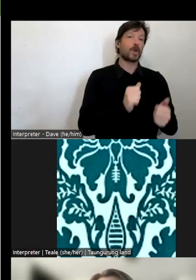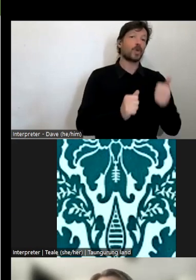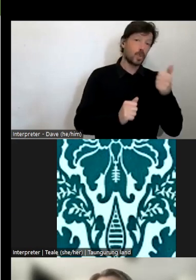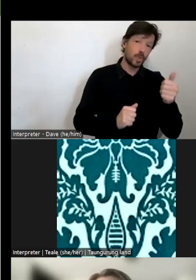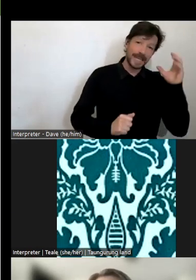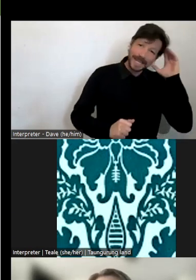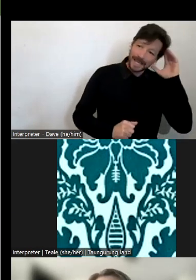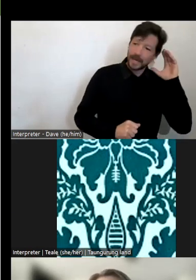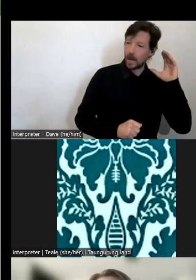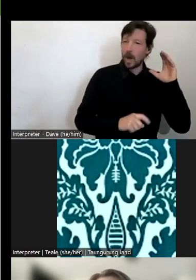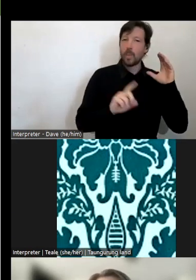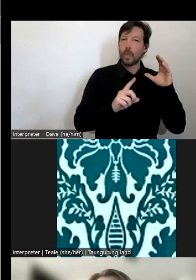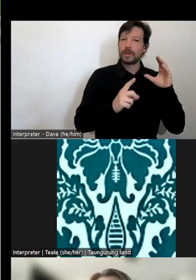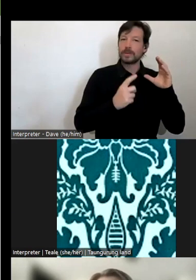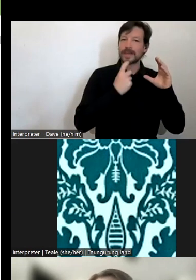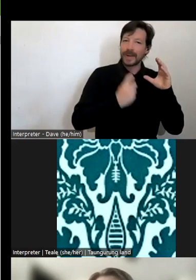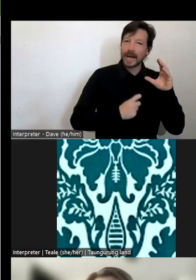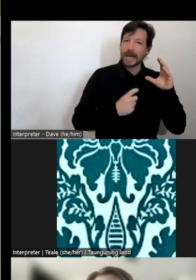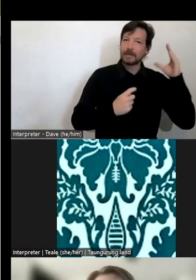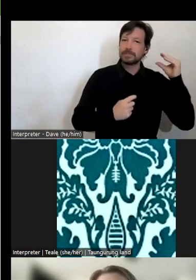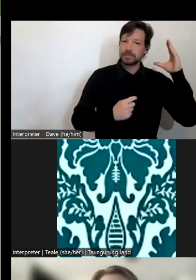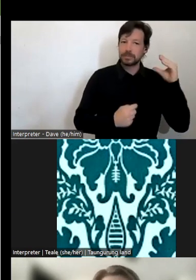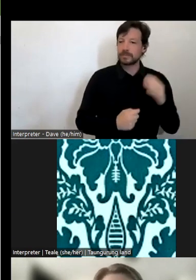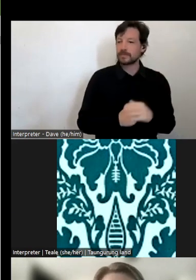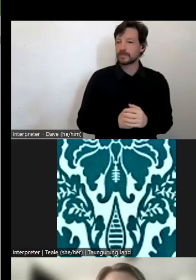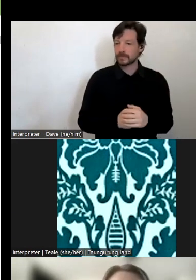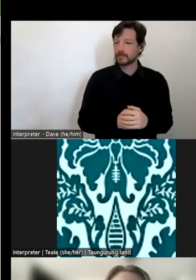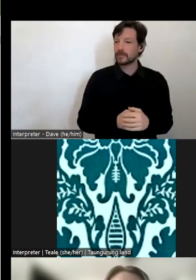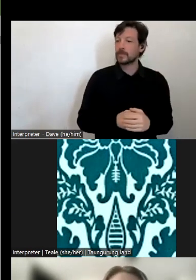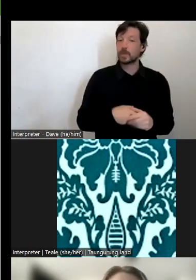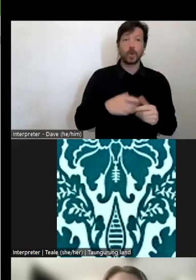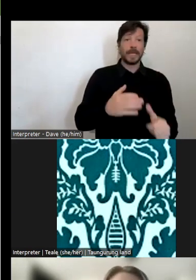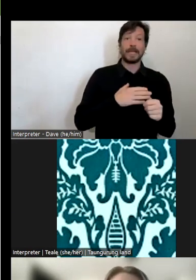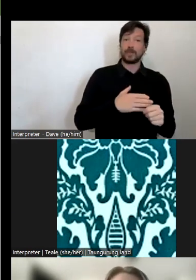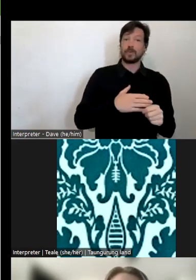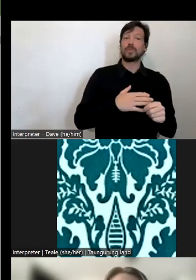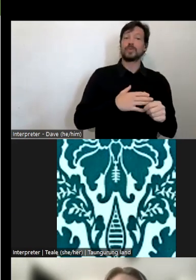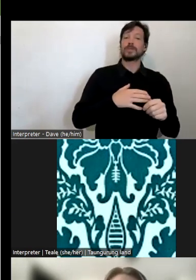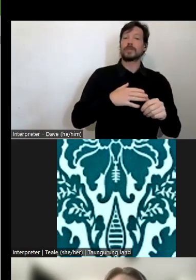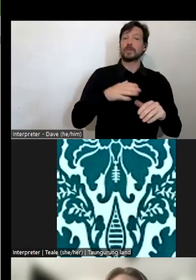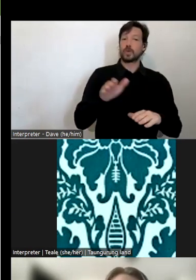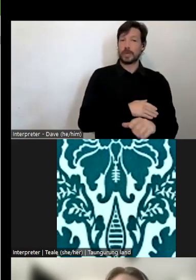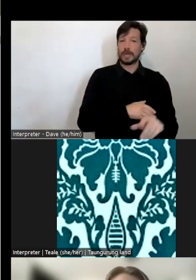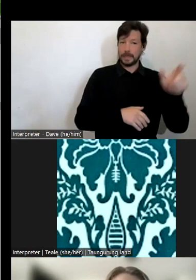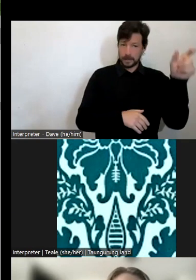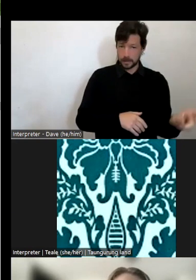so the better ear is the... Sorry, the initial is the green and the latest is the orange.